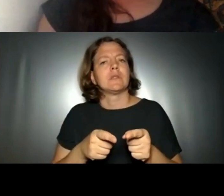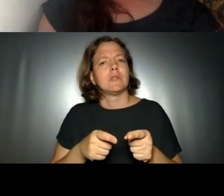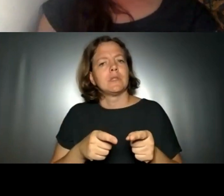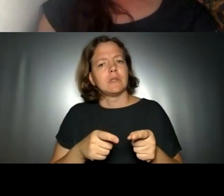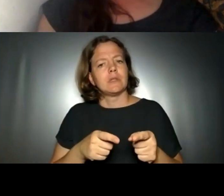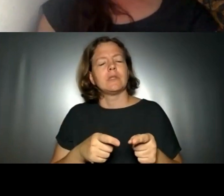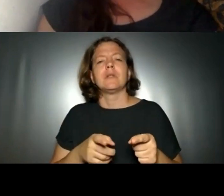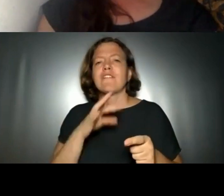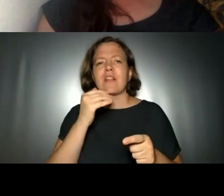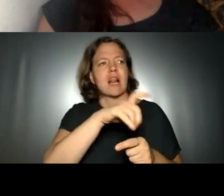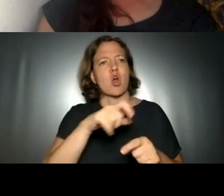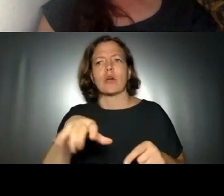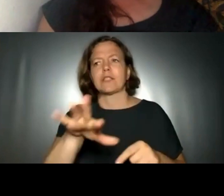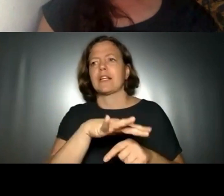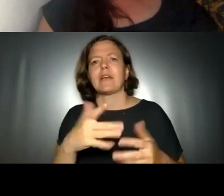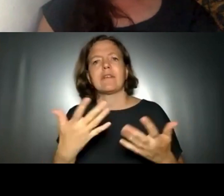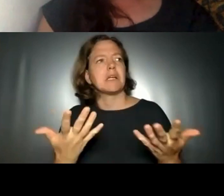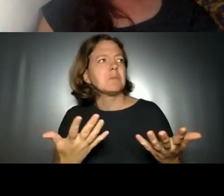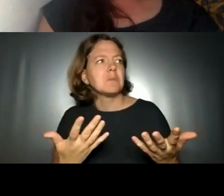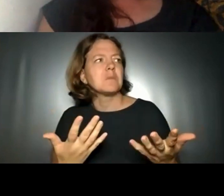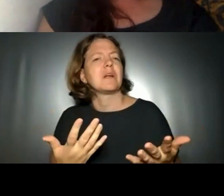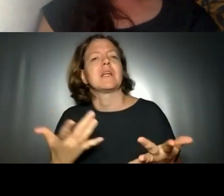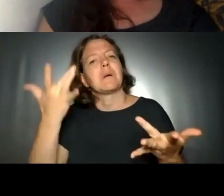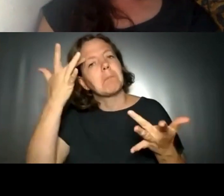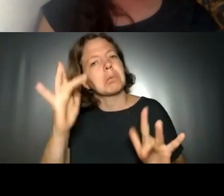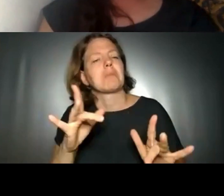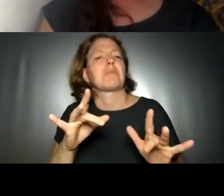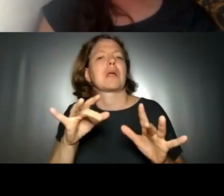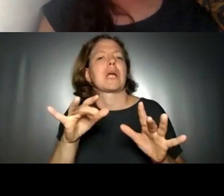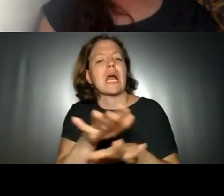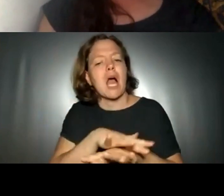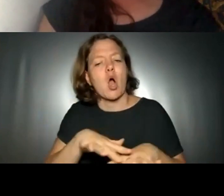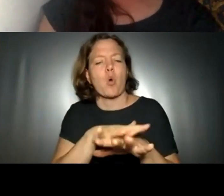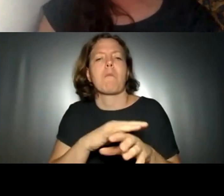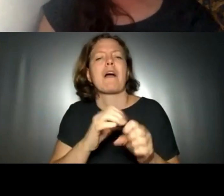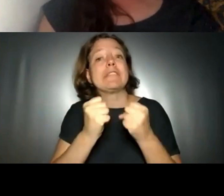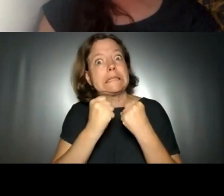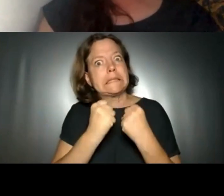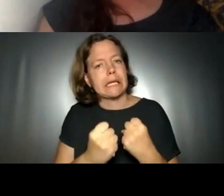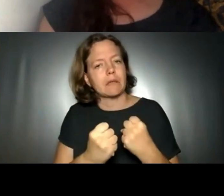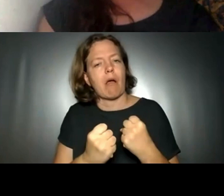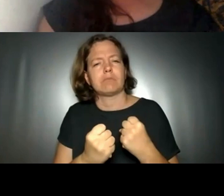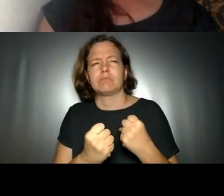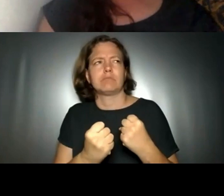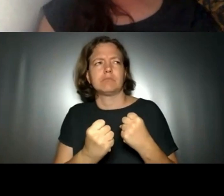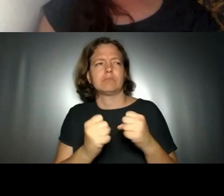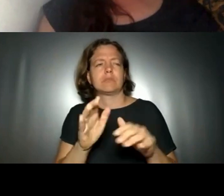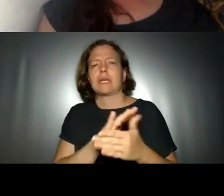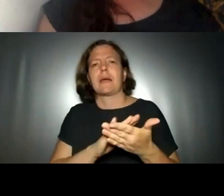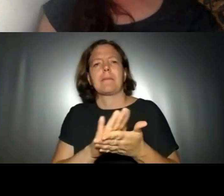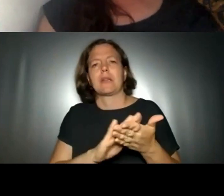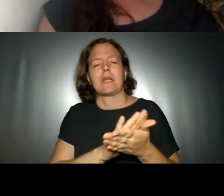in a sense to say space to be recognized in society, especially disabled people. I'm really glad to see this conversation."